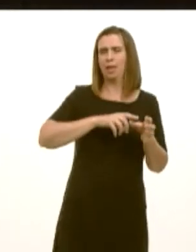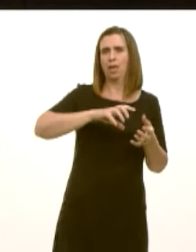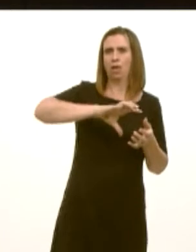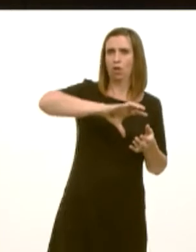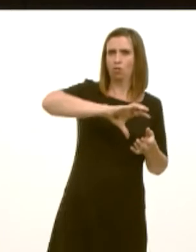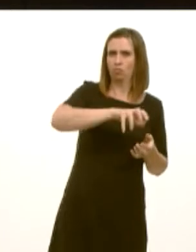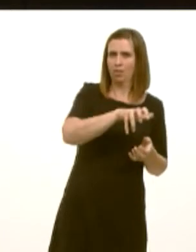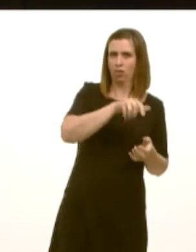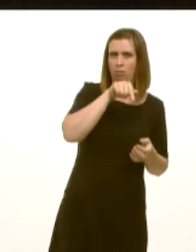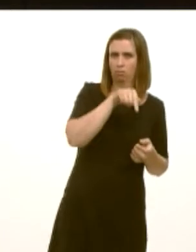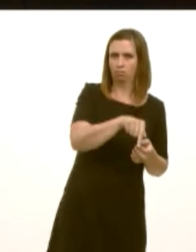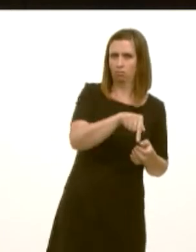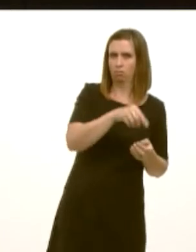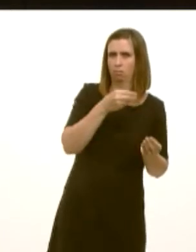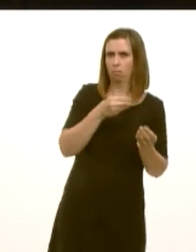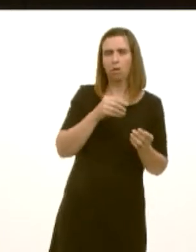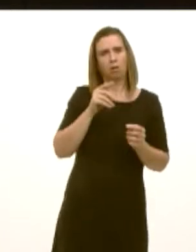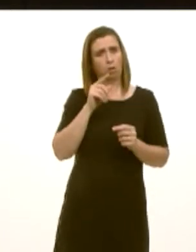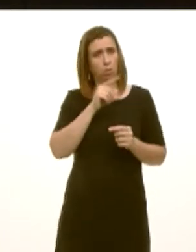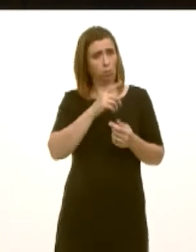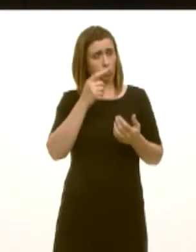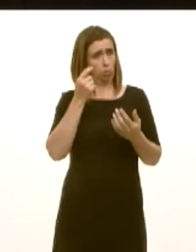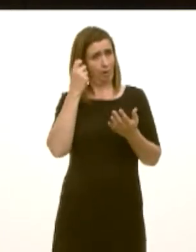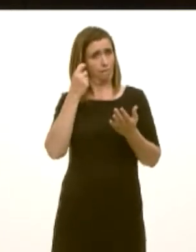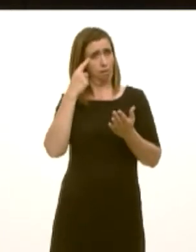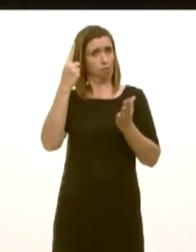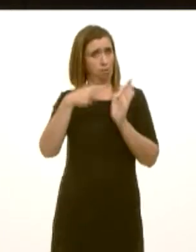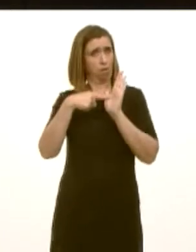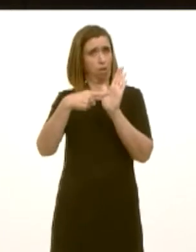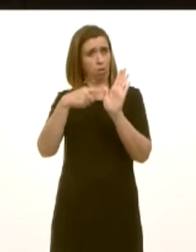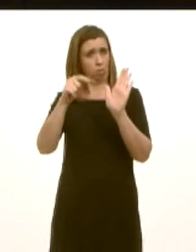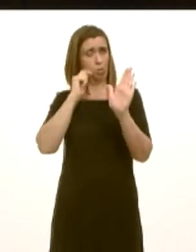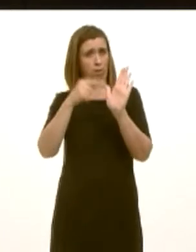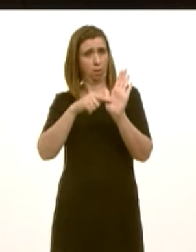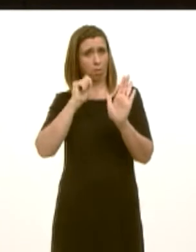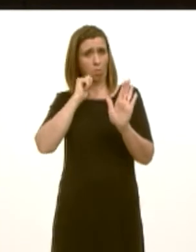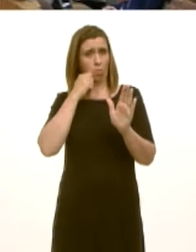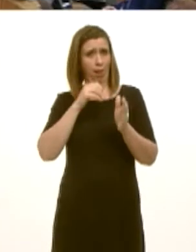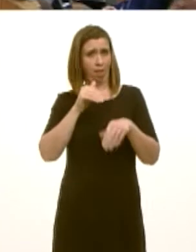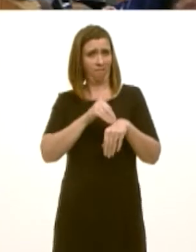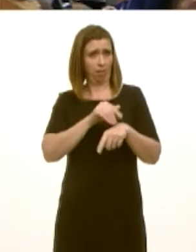What assessments have you made of the impact your proposal will have on the city regions? Carwyn Jones: Itíll make things better.